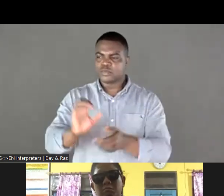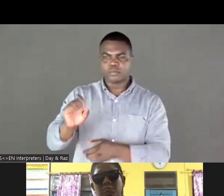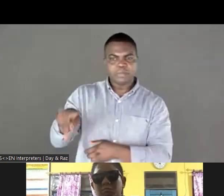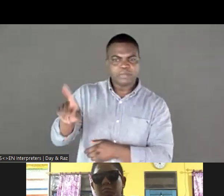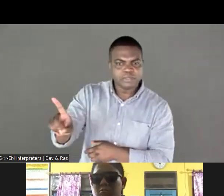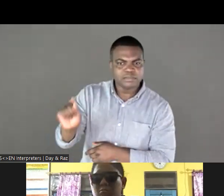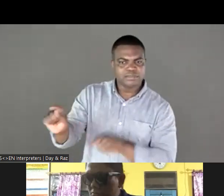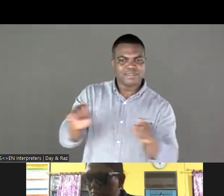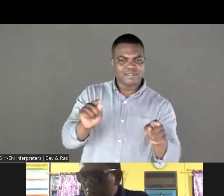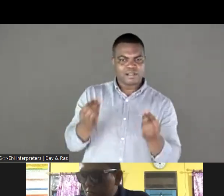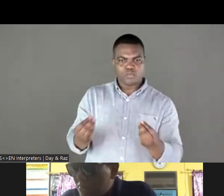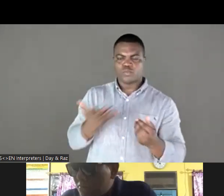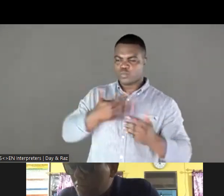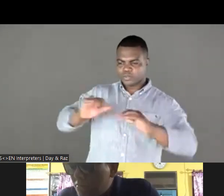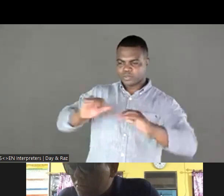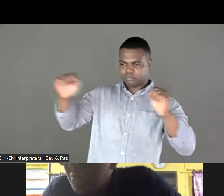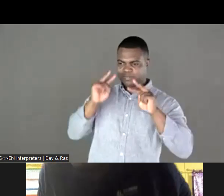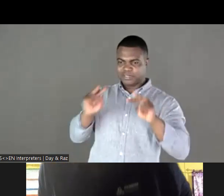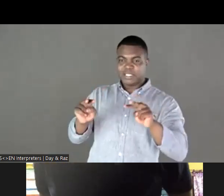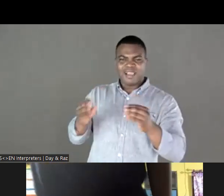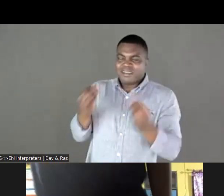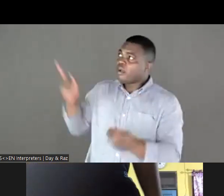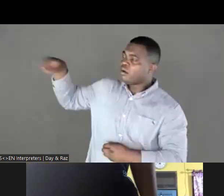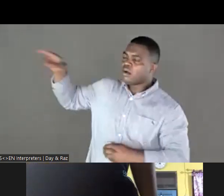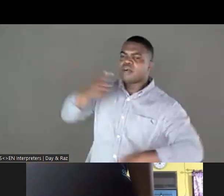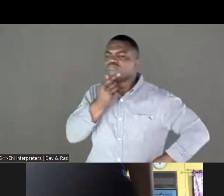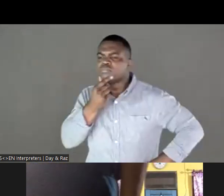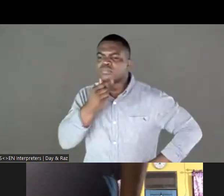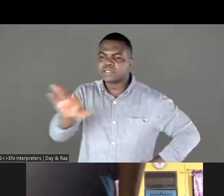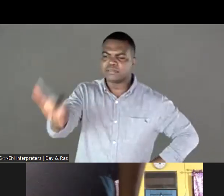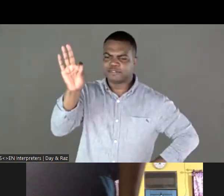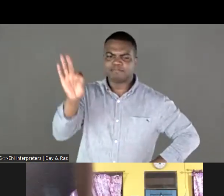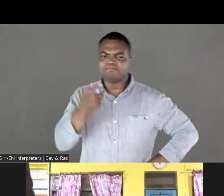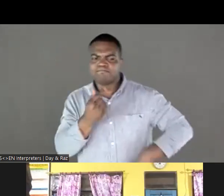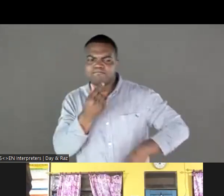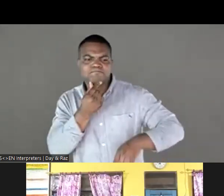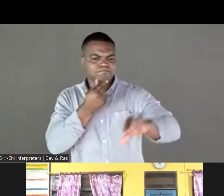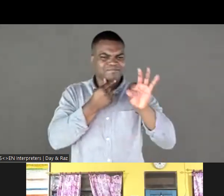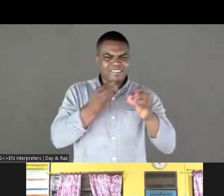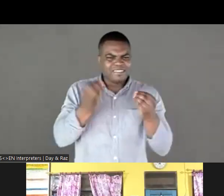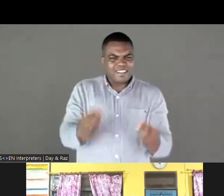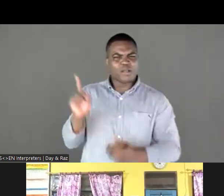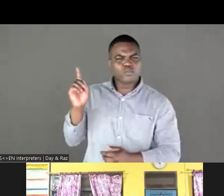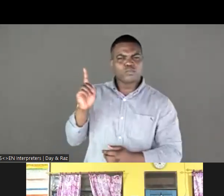priorities and the duration, the amounts etc. So quite a few items that we'll be looking at.